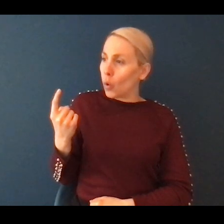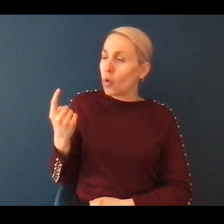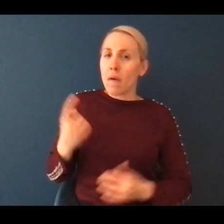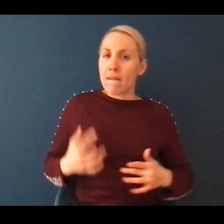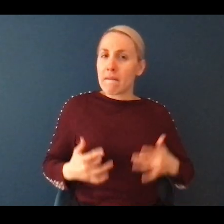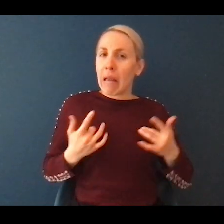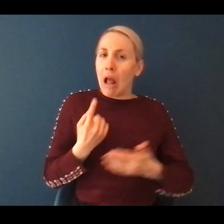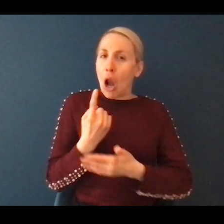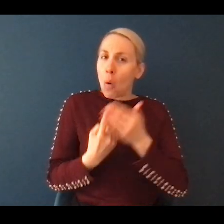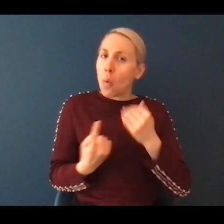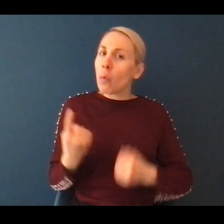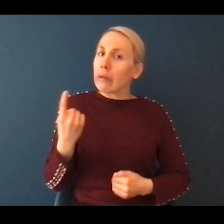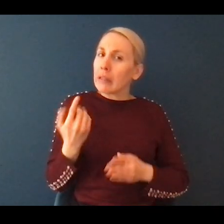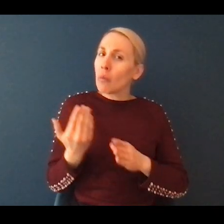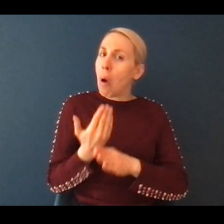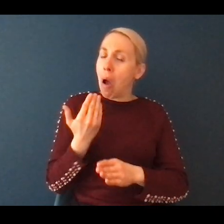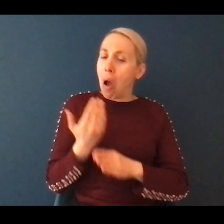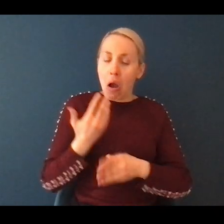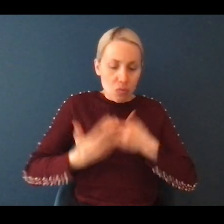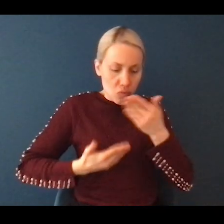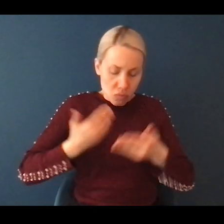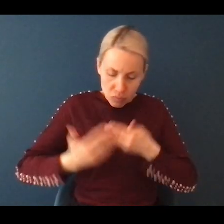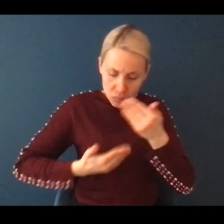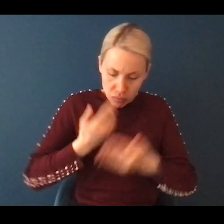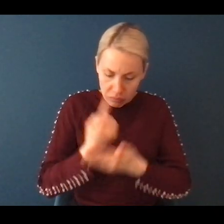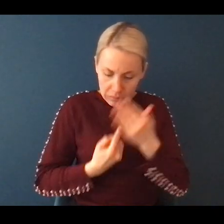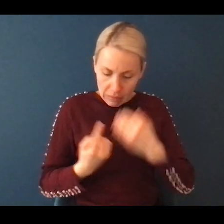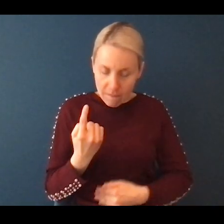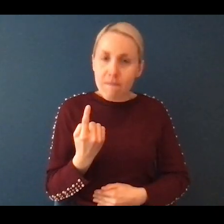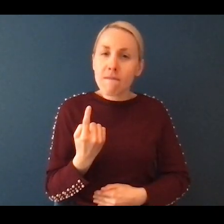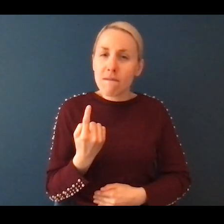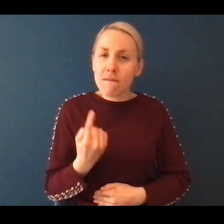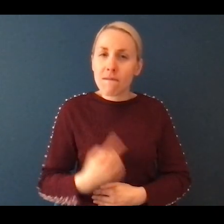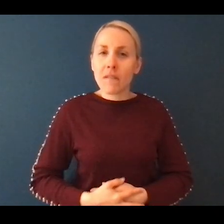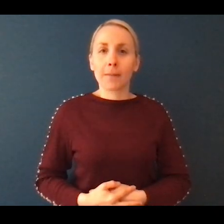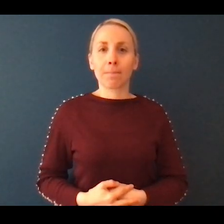lonely in my practice I think that that would be the word to describe that time and so I